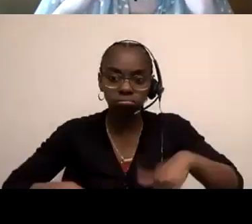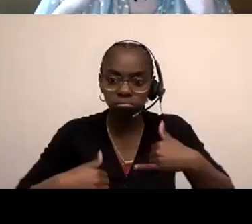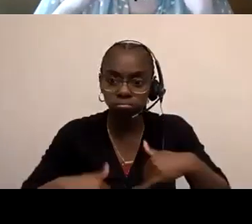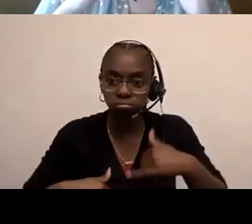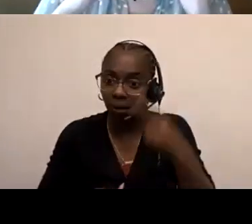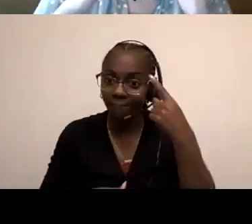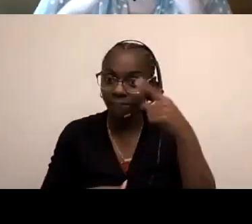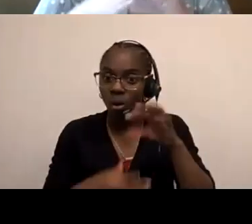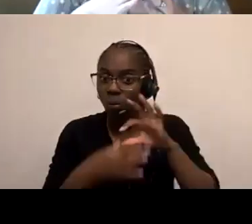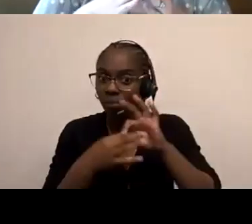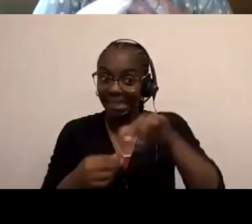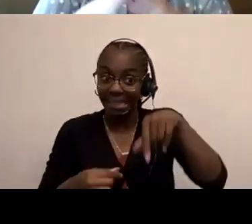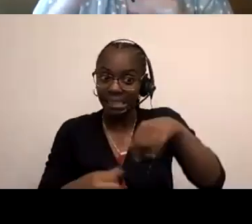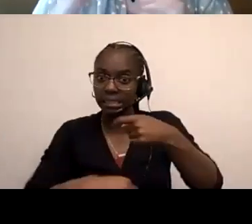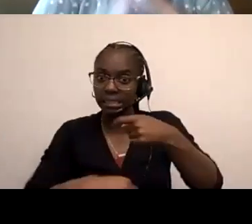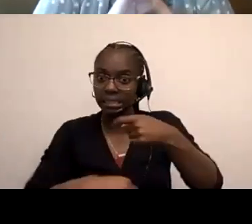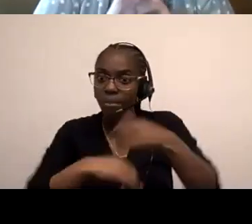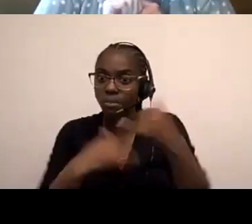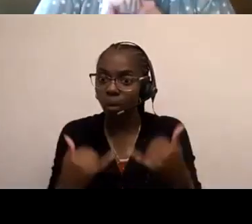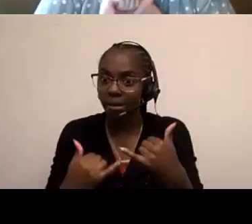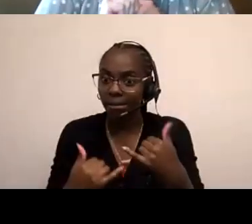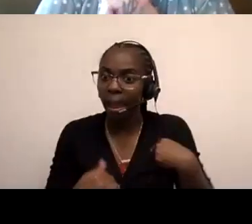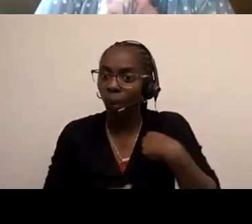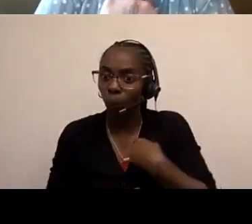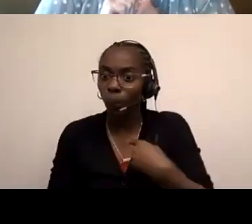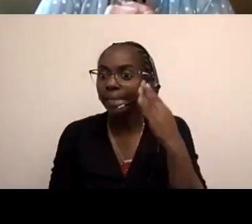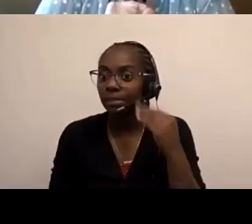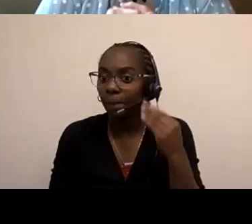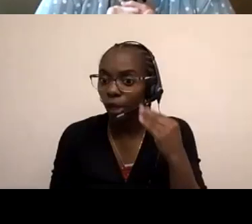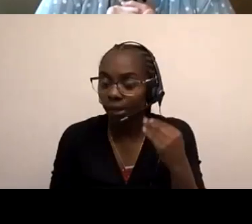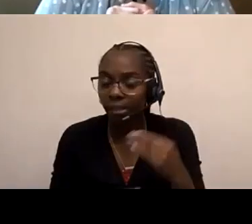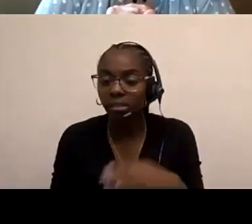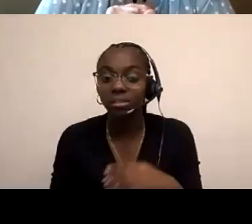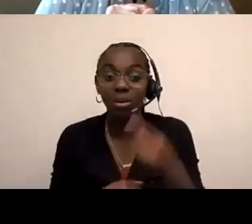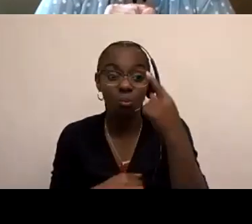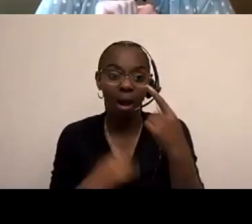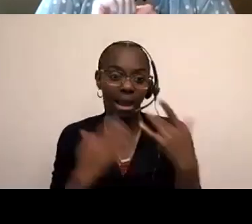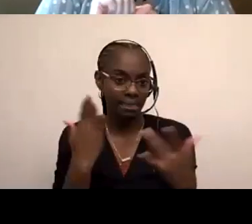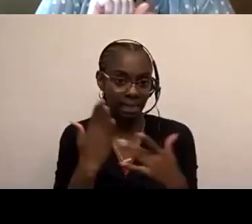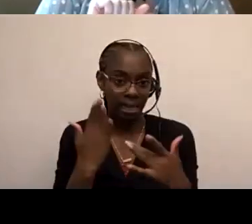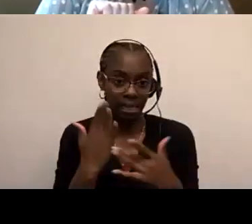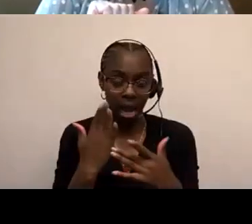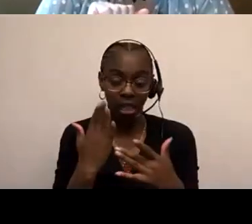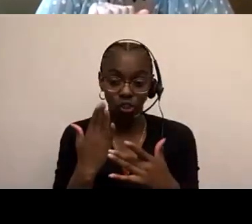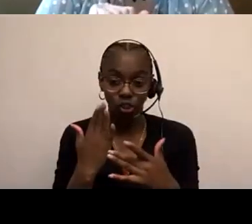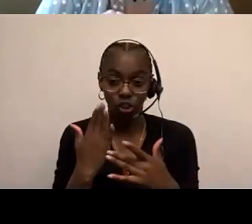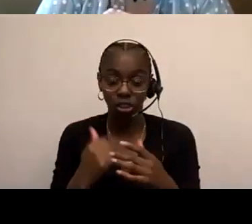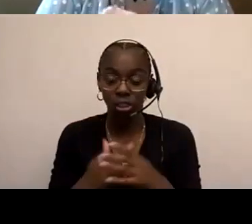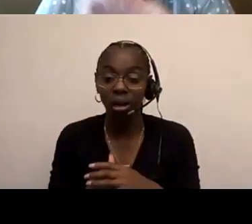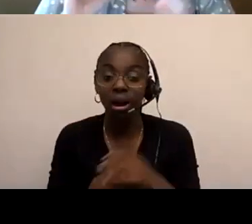EXPERIENCING RIGHT NOW. ONE OF THOSE IS NO TECHNOLOGY IN THE BEDROOMS. I THINK BECAUSE